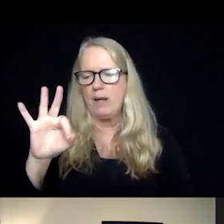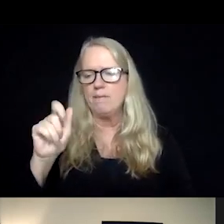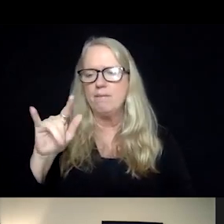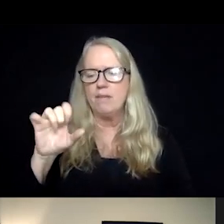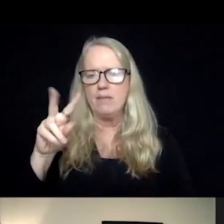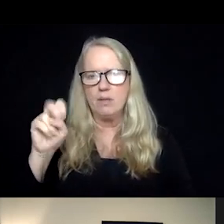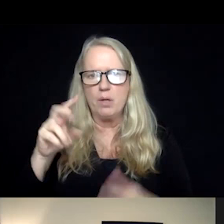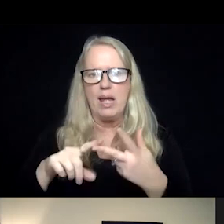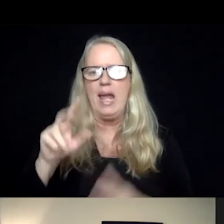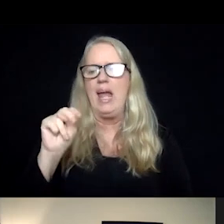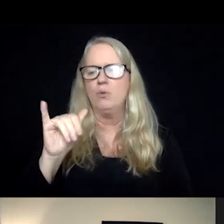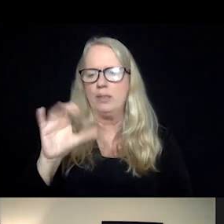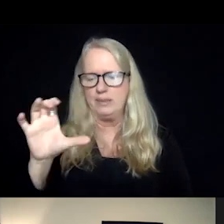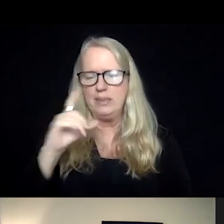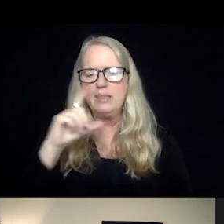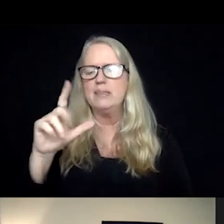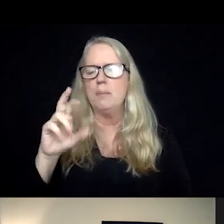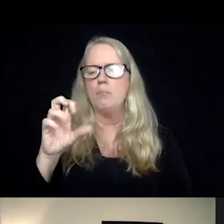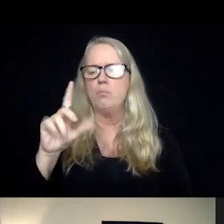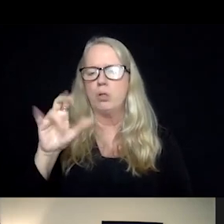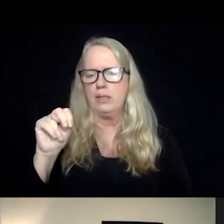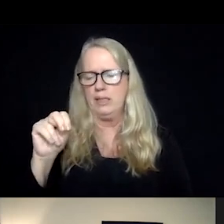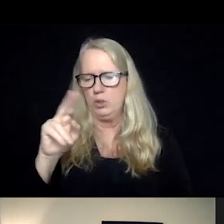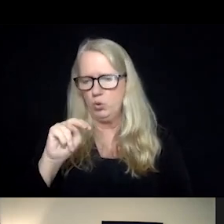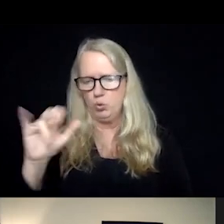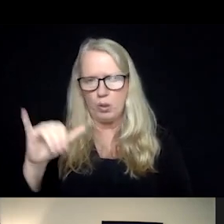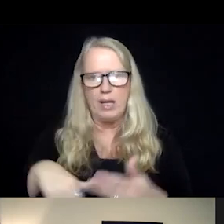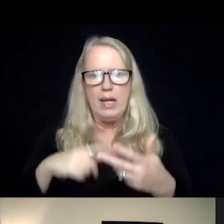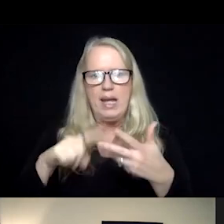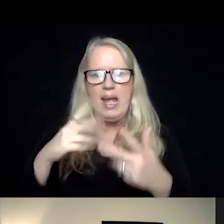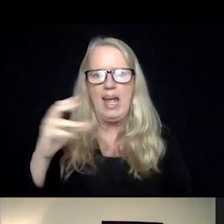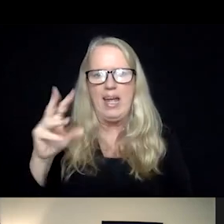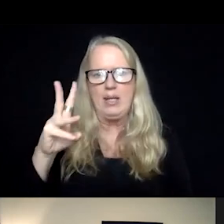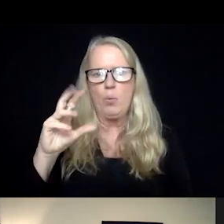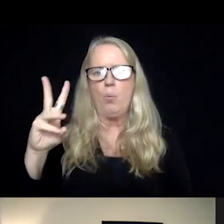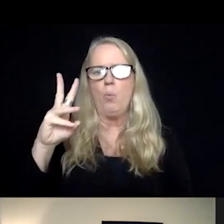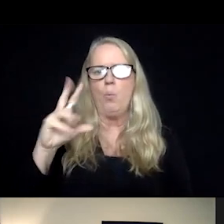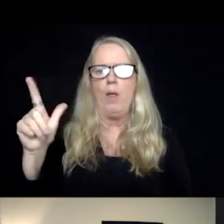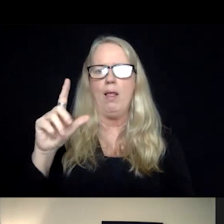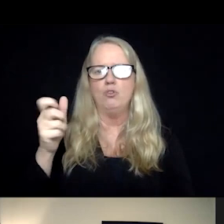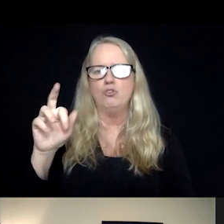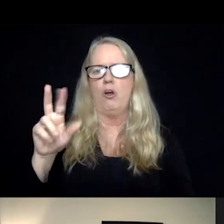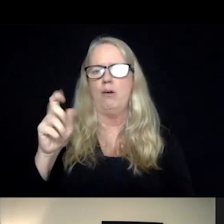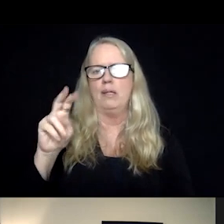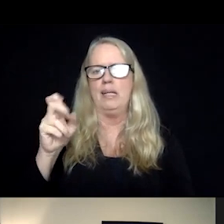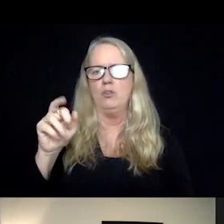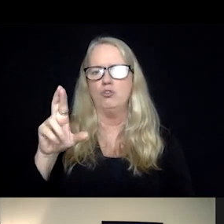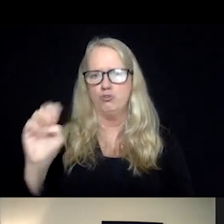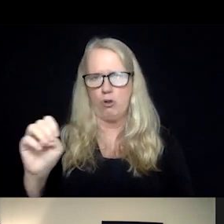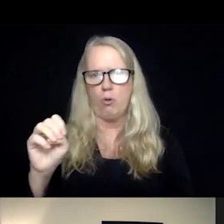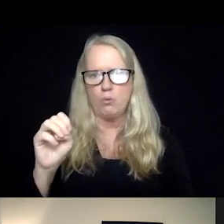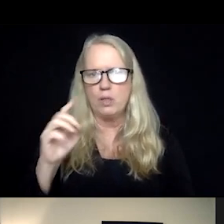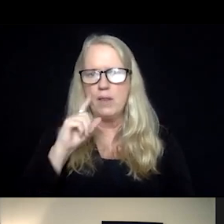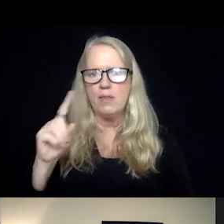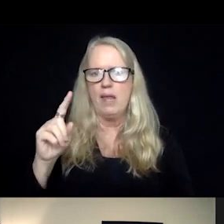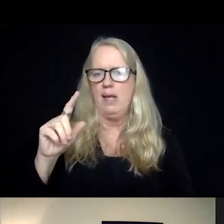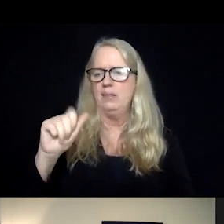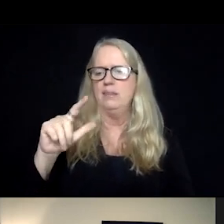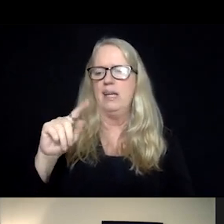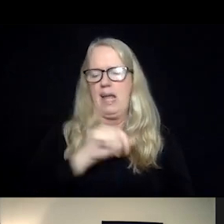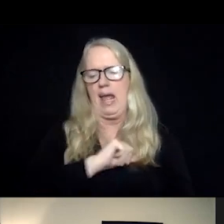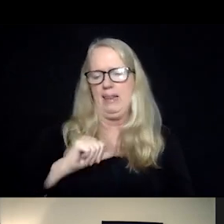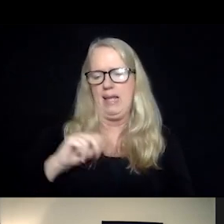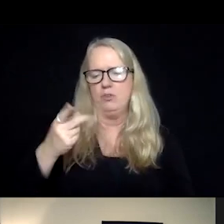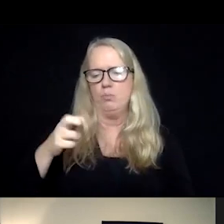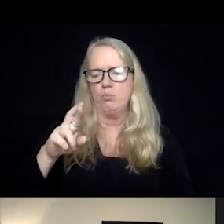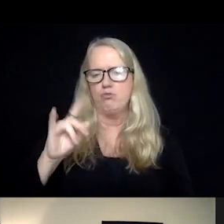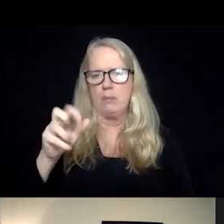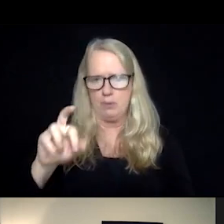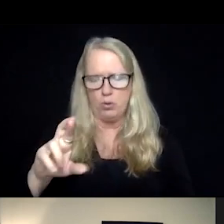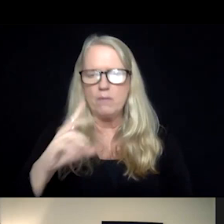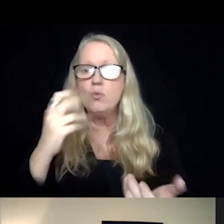WE HAVE THE POLL UP IF YOU NEED HELP.